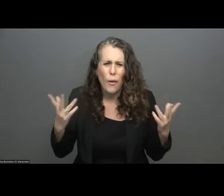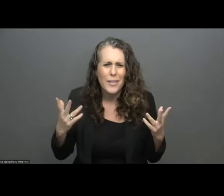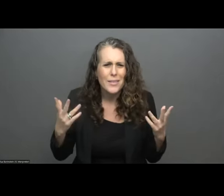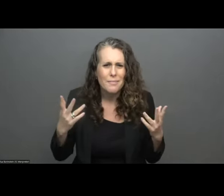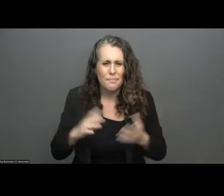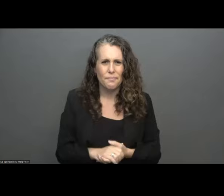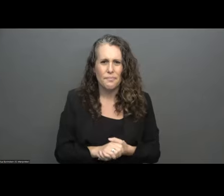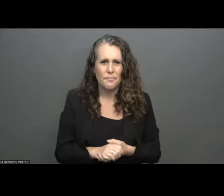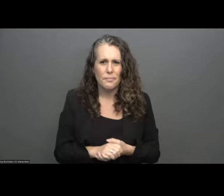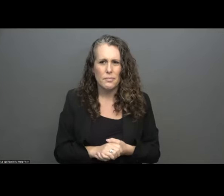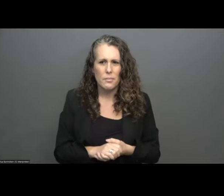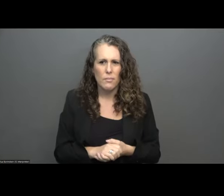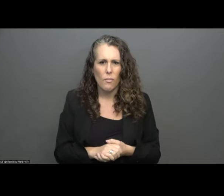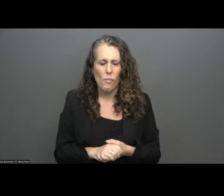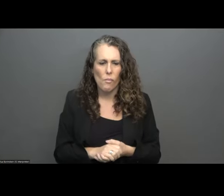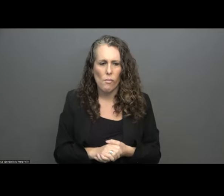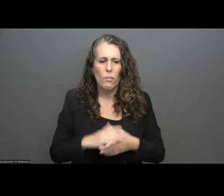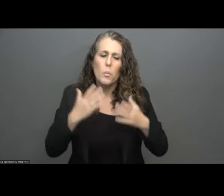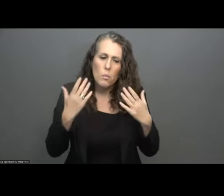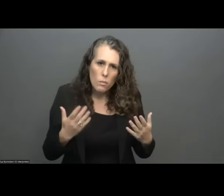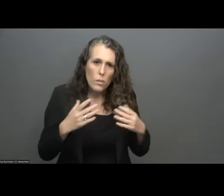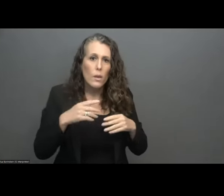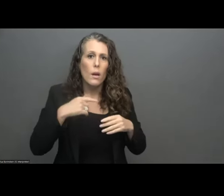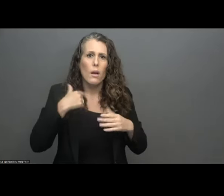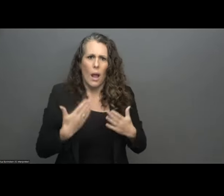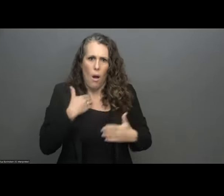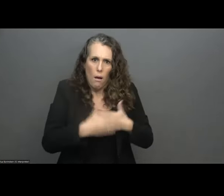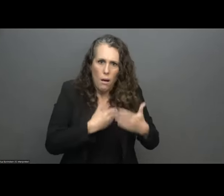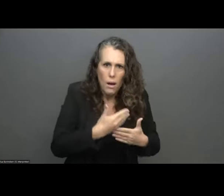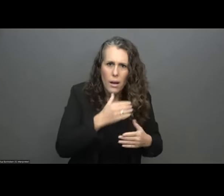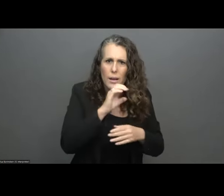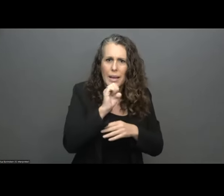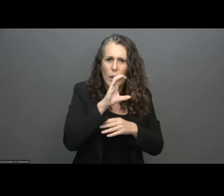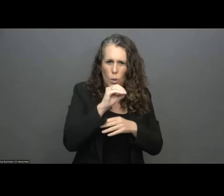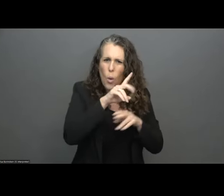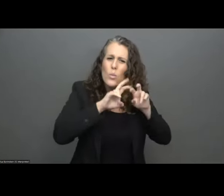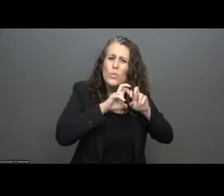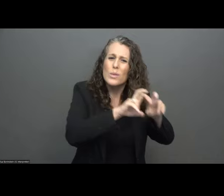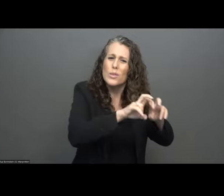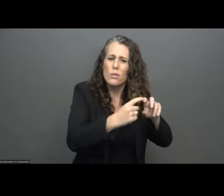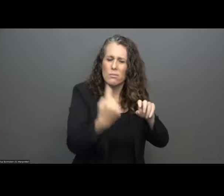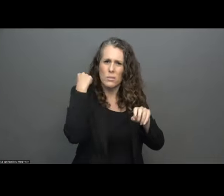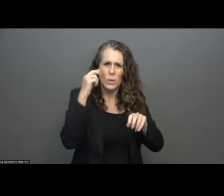to our getting to equal research that was published in 2019, when companies create an